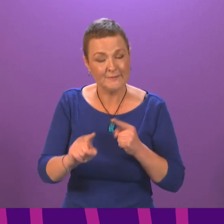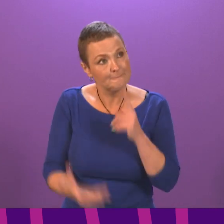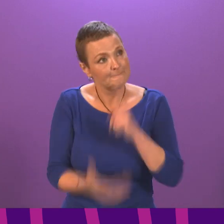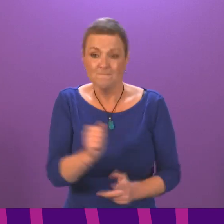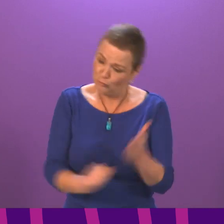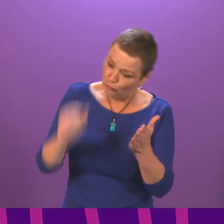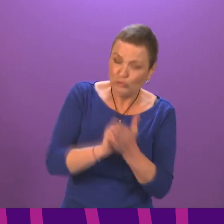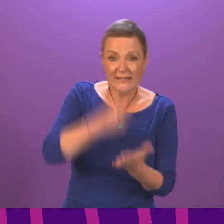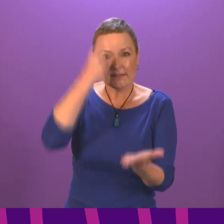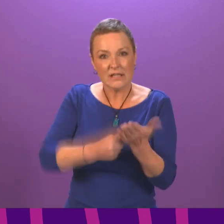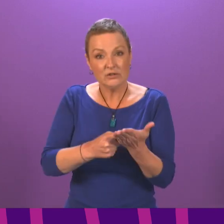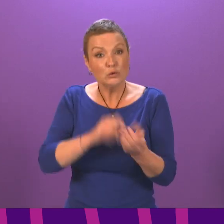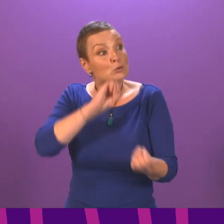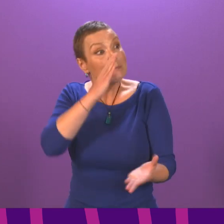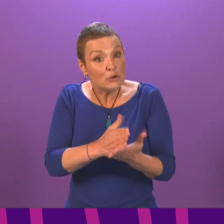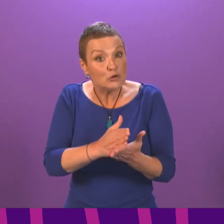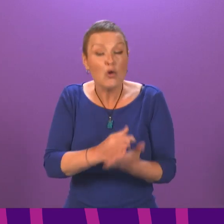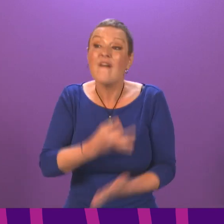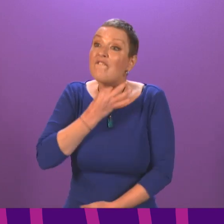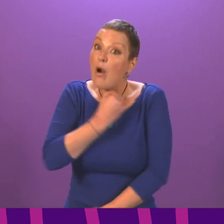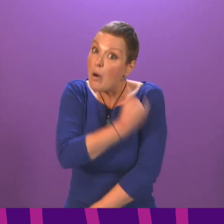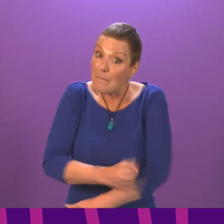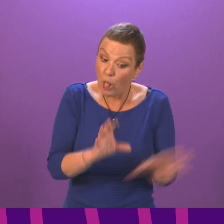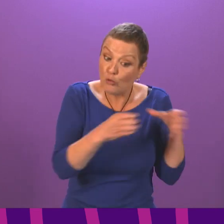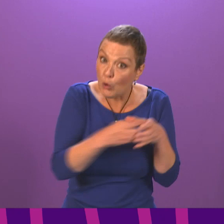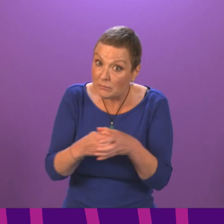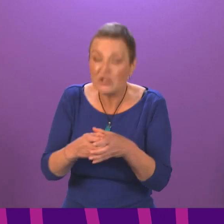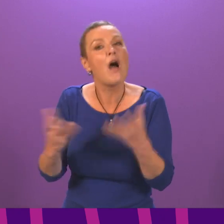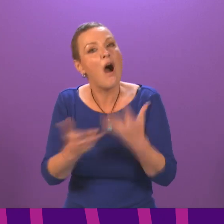the population, and in particular vulnerable groups within the population, as safe as possible